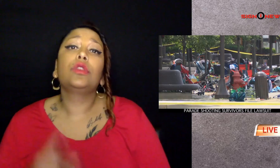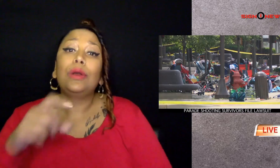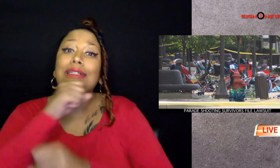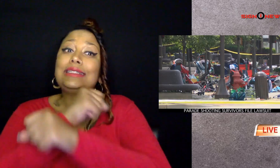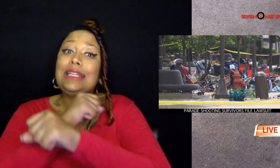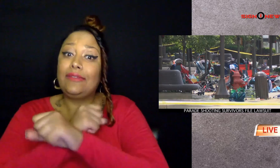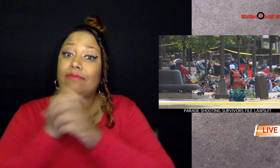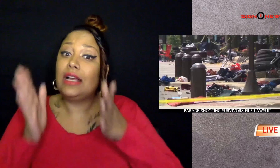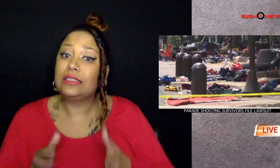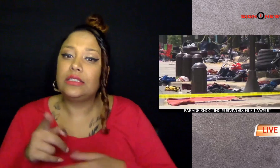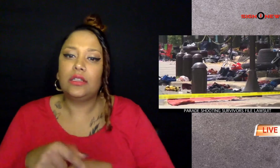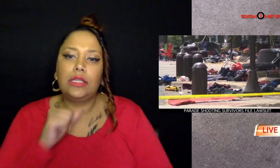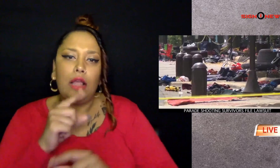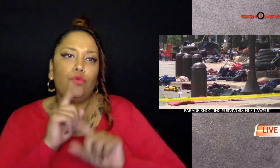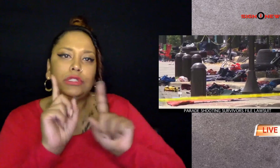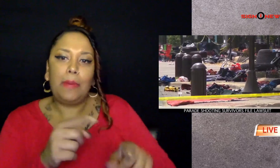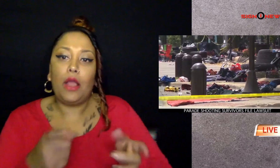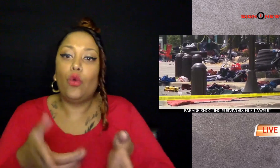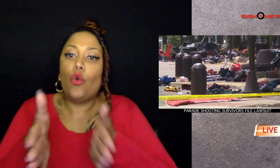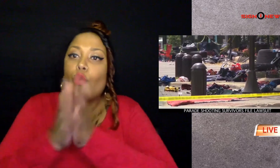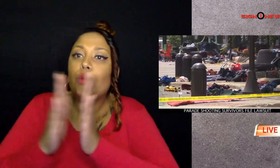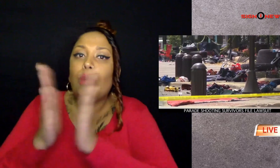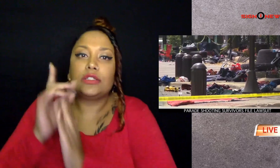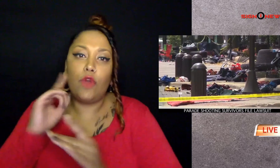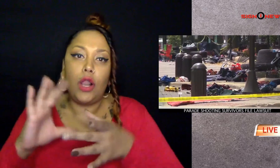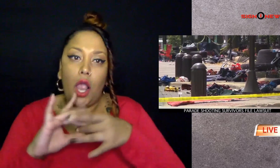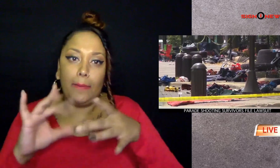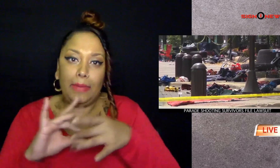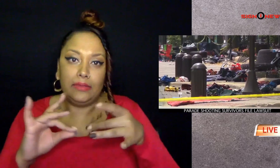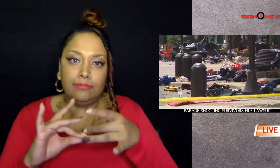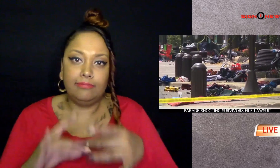the defendants have not responded to requests for comment